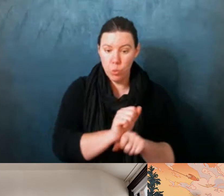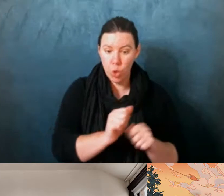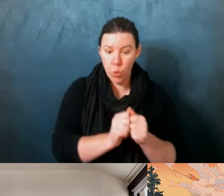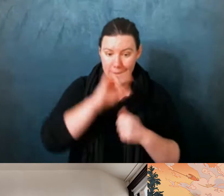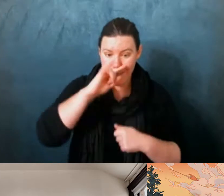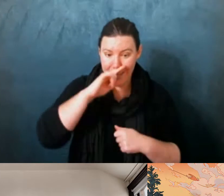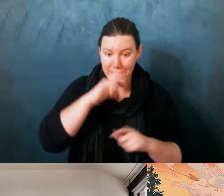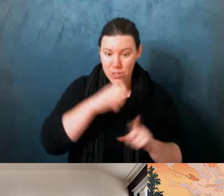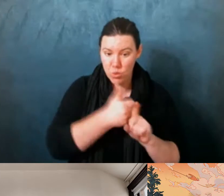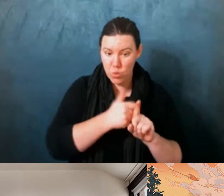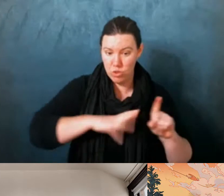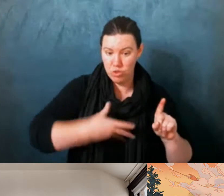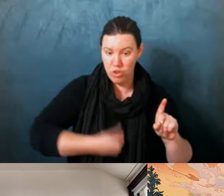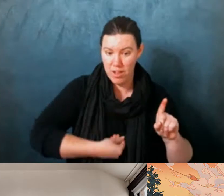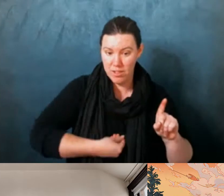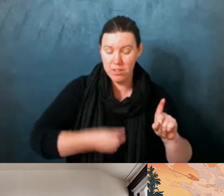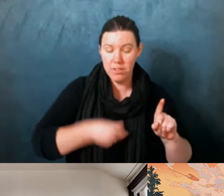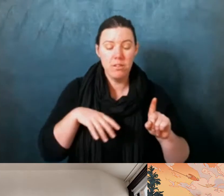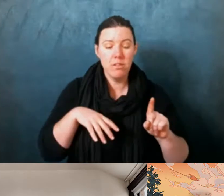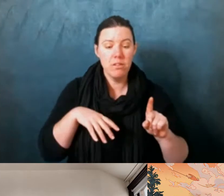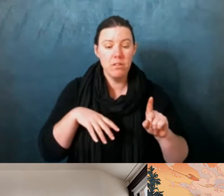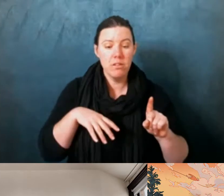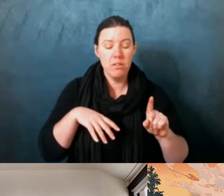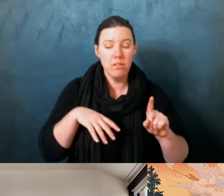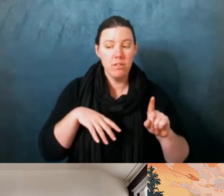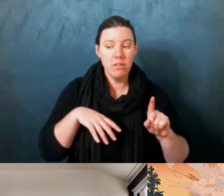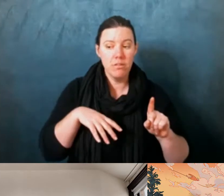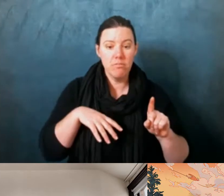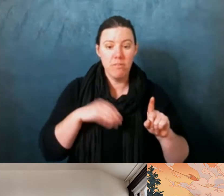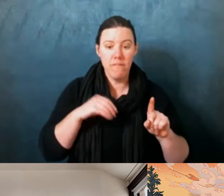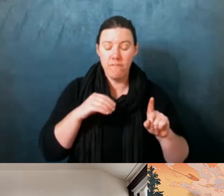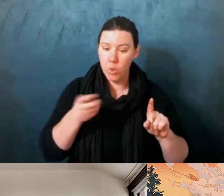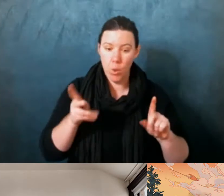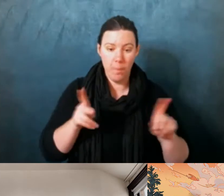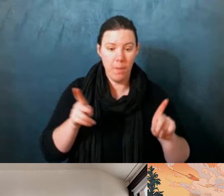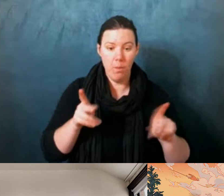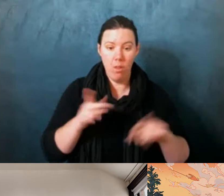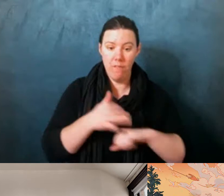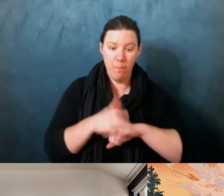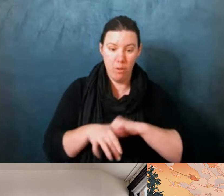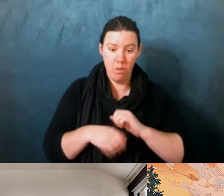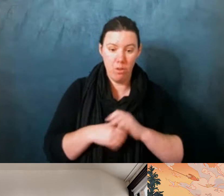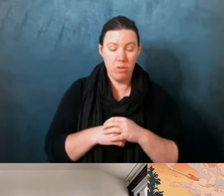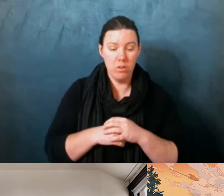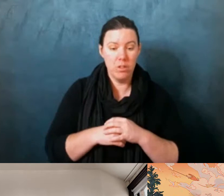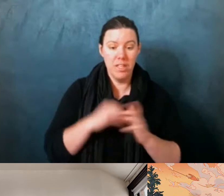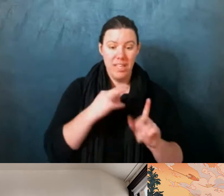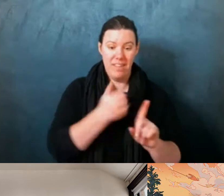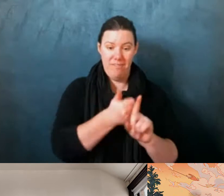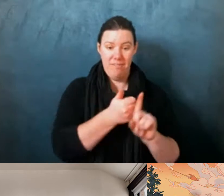who can work with kids going into adolescents when they are identifying as a different gender